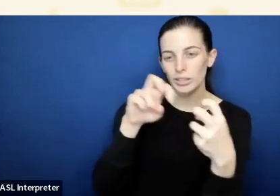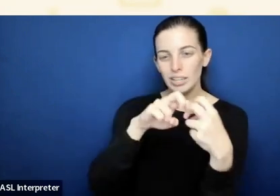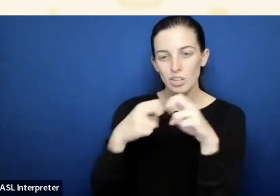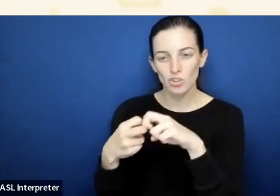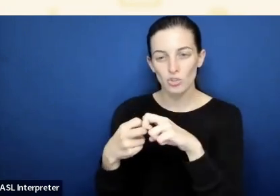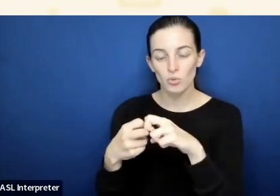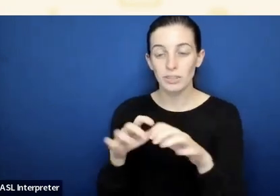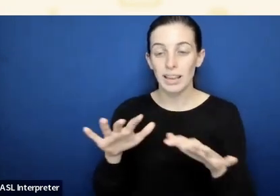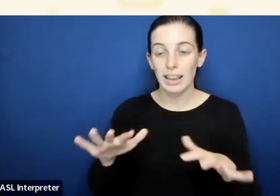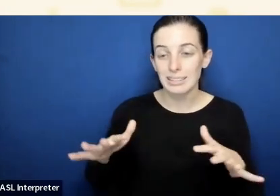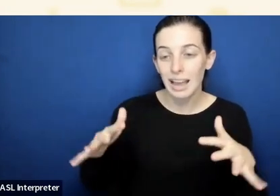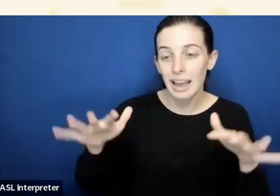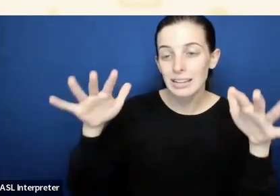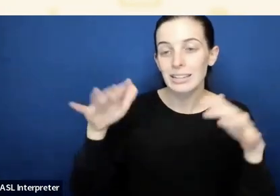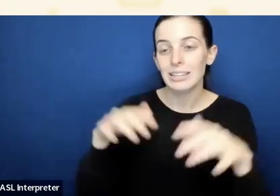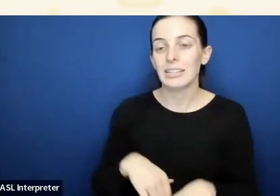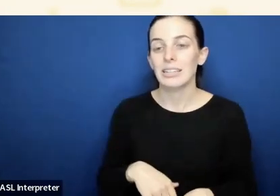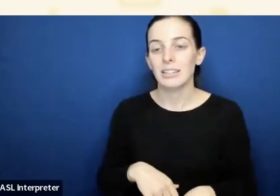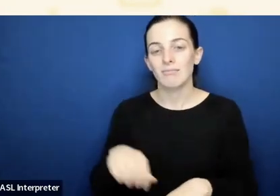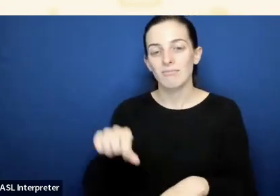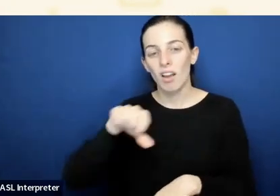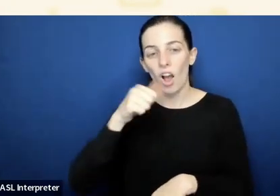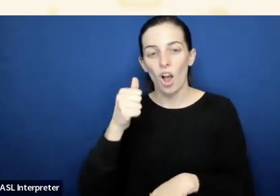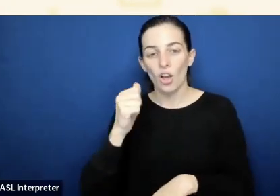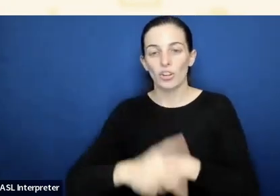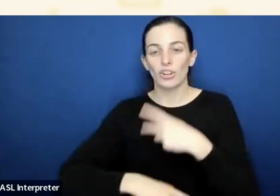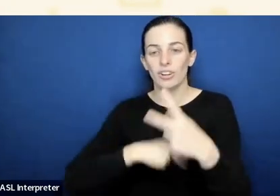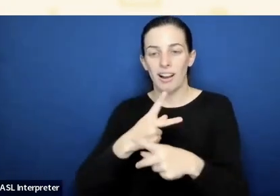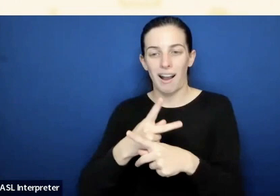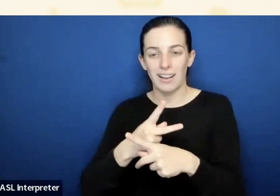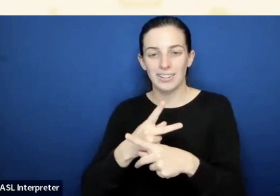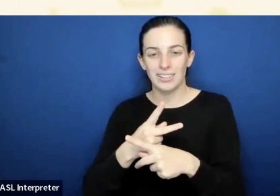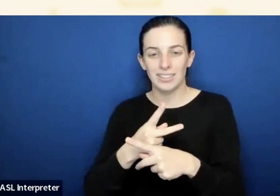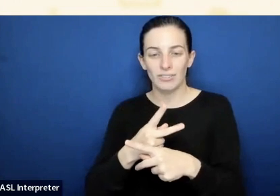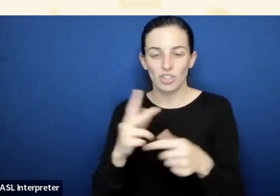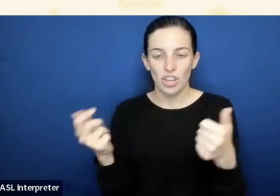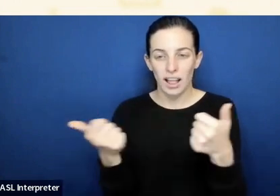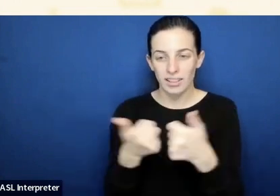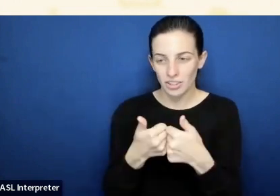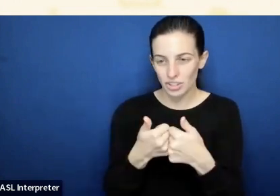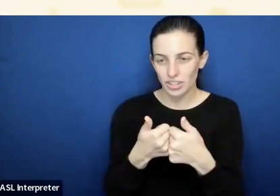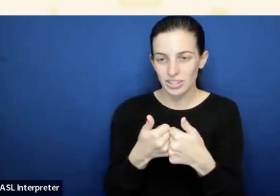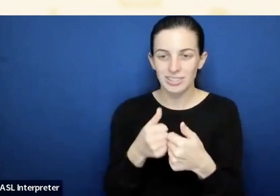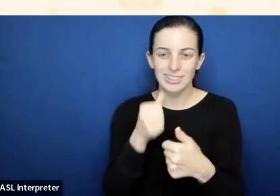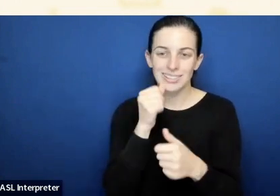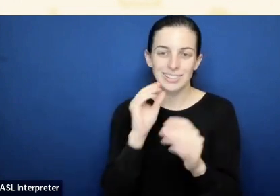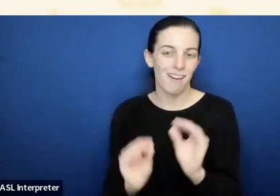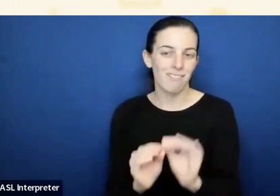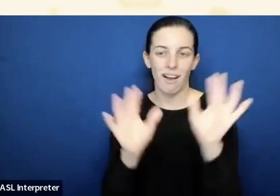or other cognitive aspects that are not obvious to everyone.